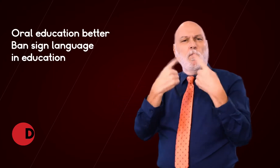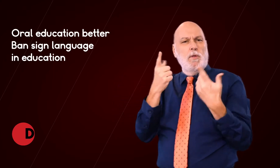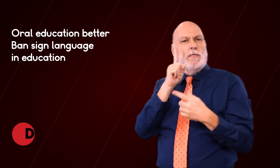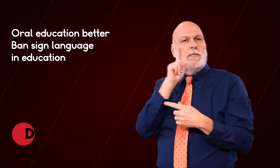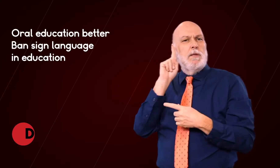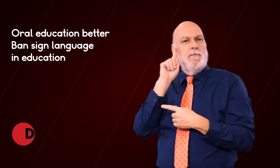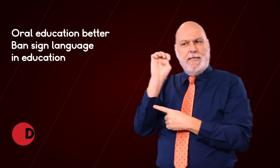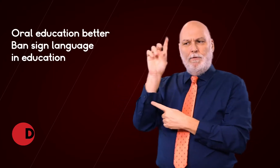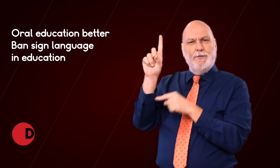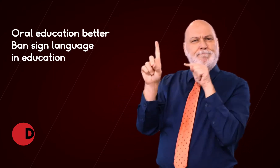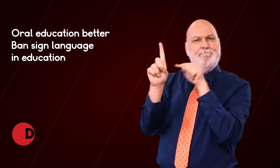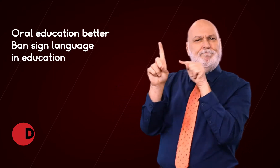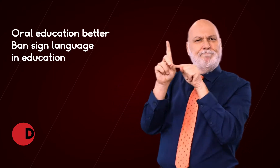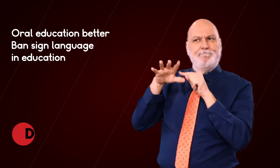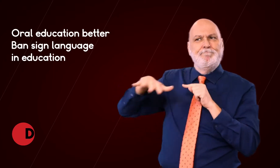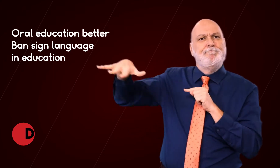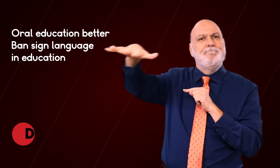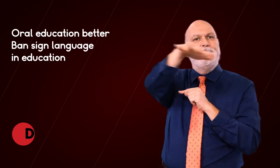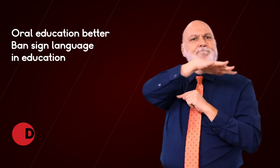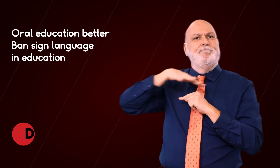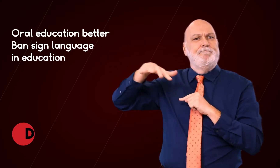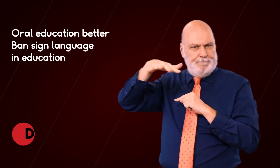in Italy in 1880,